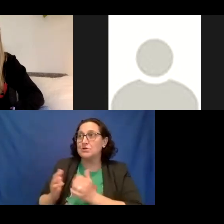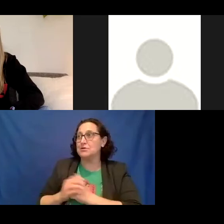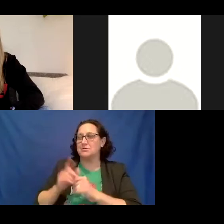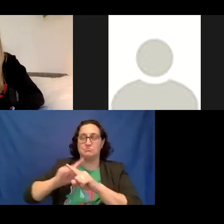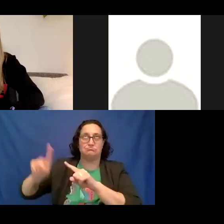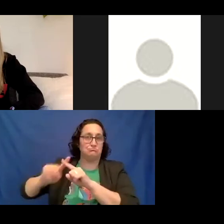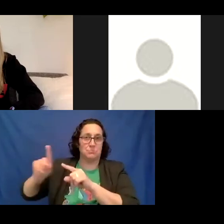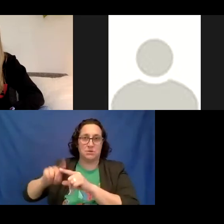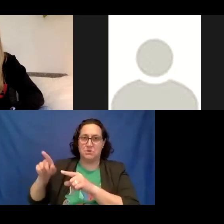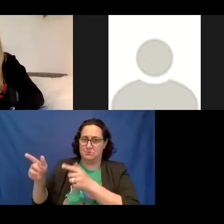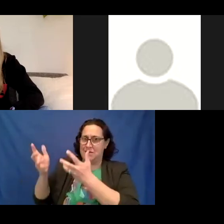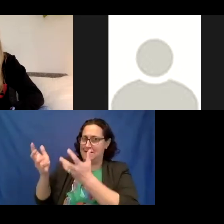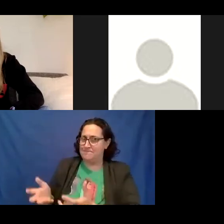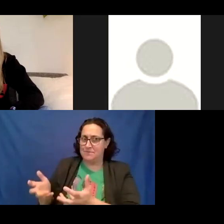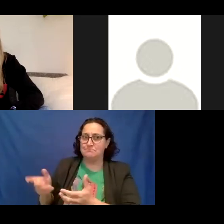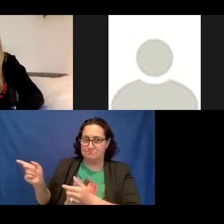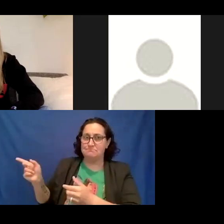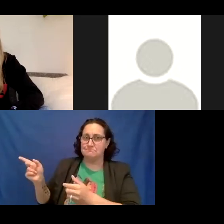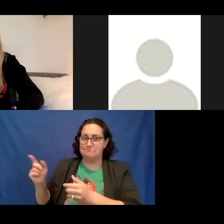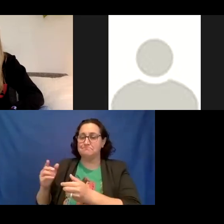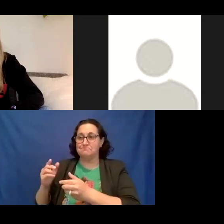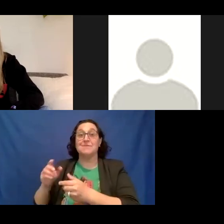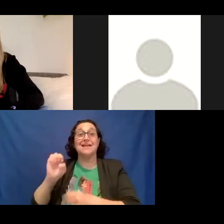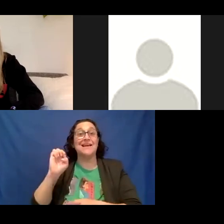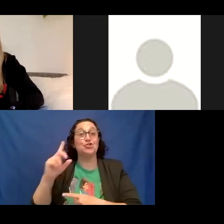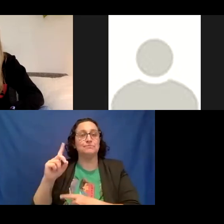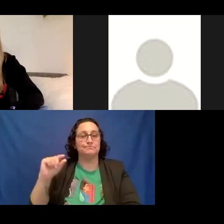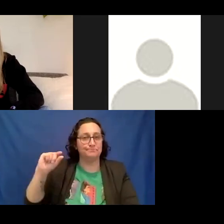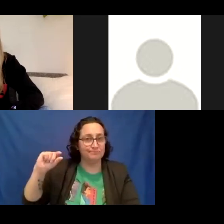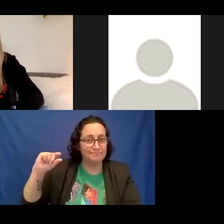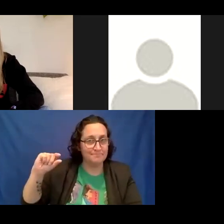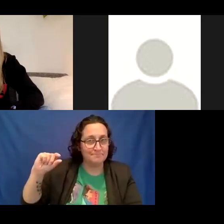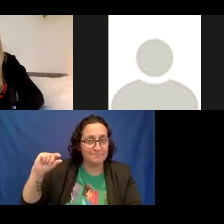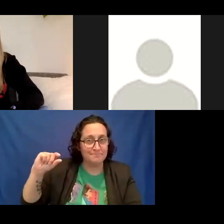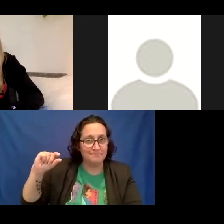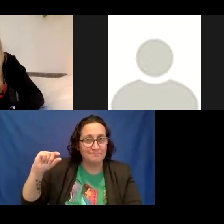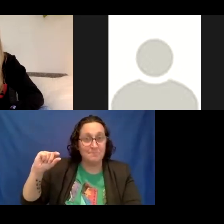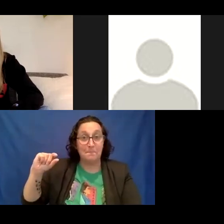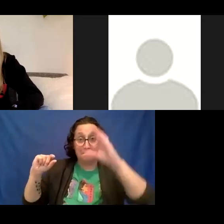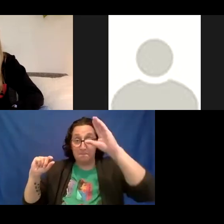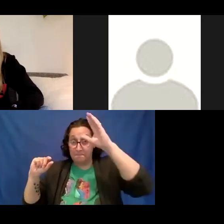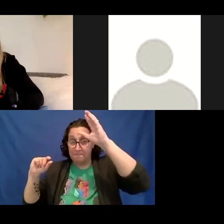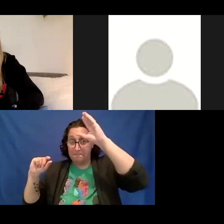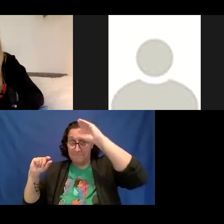working in a salon, becoming a cook, chef, those kinds of things-- and the academics